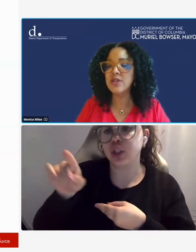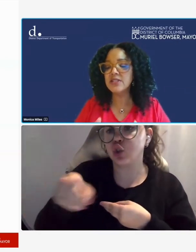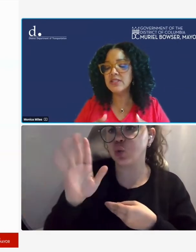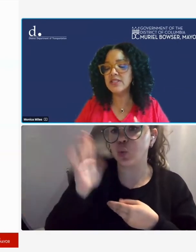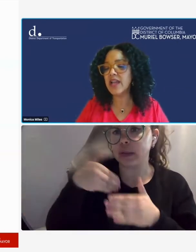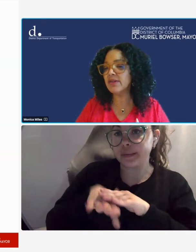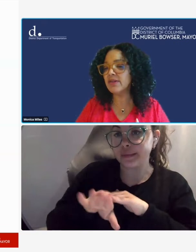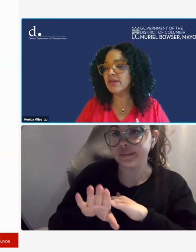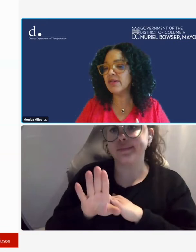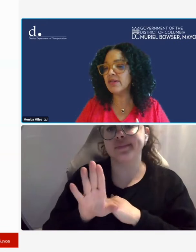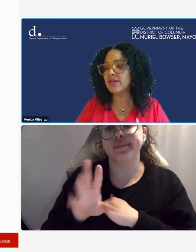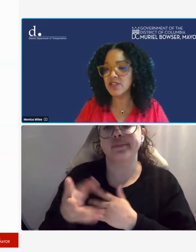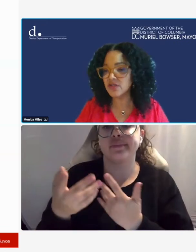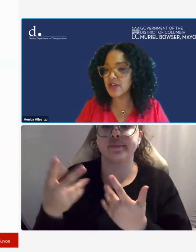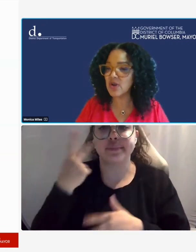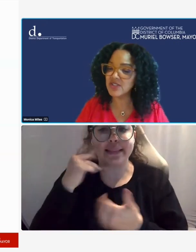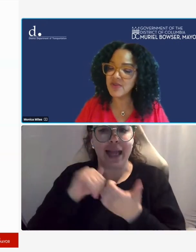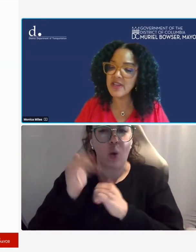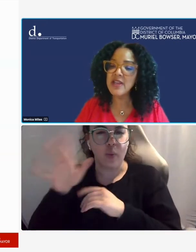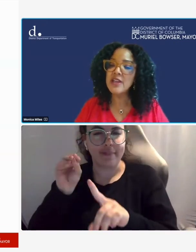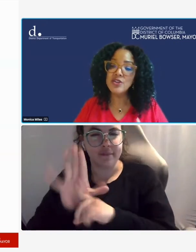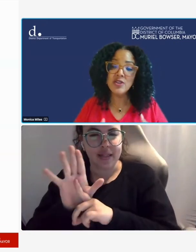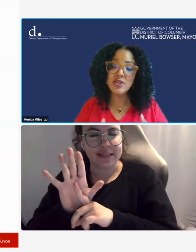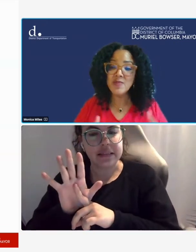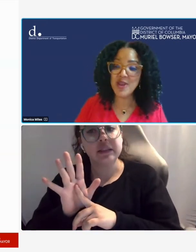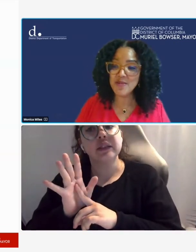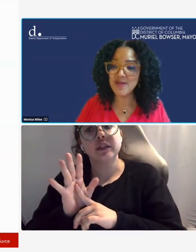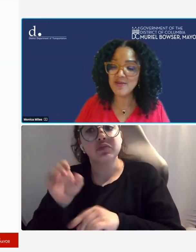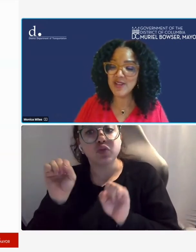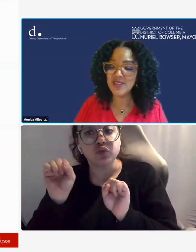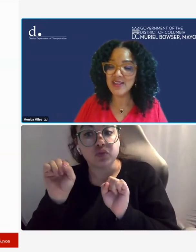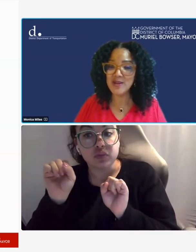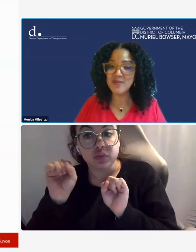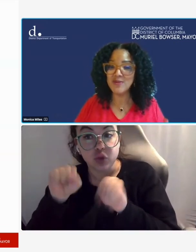to see how it's going to affect your indirect cost rate you can make an appointment with um with the